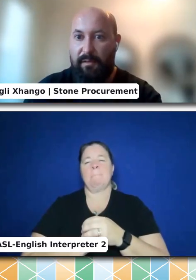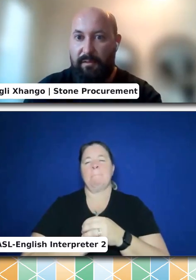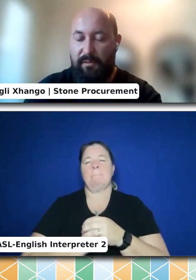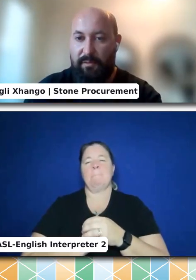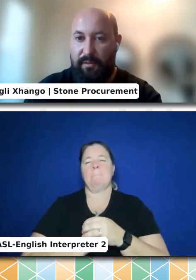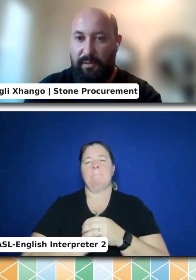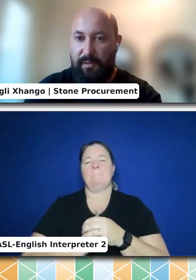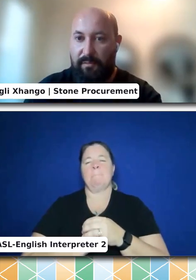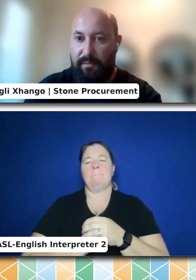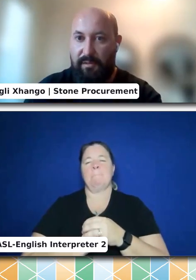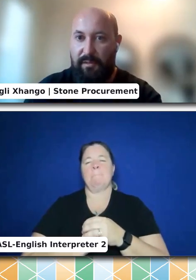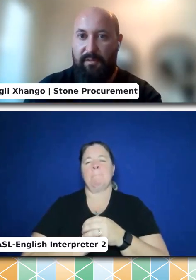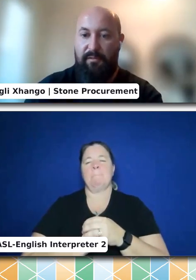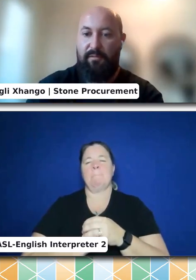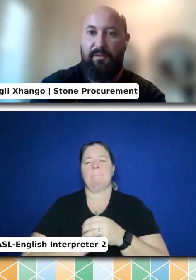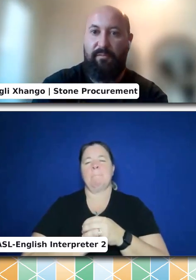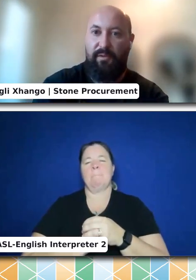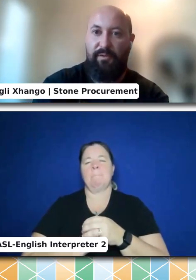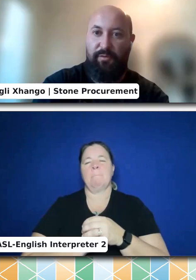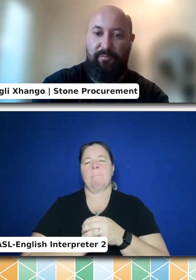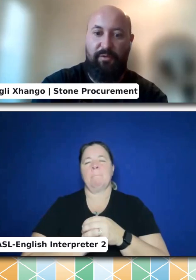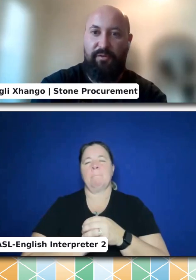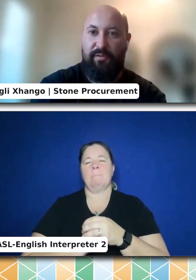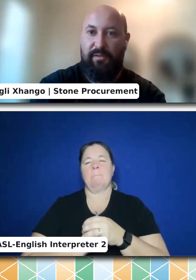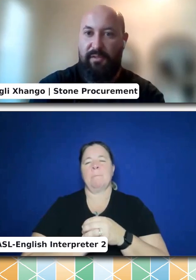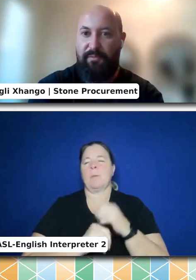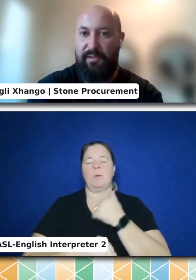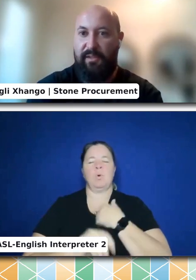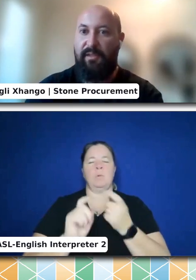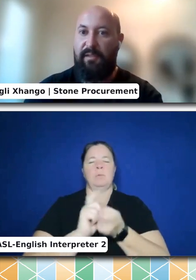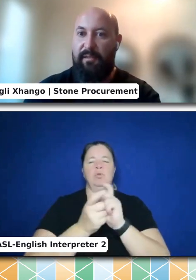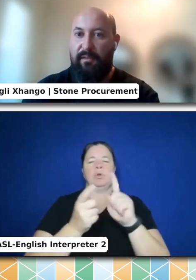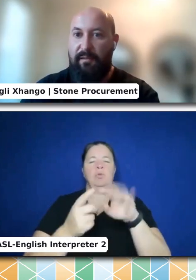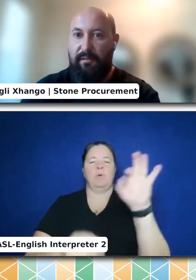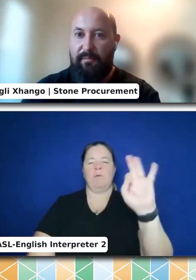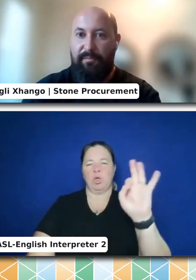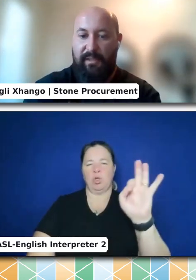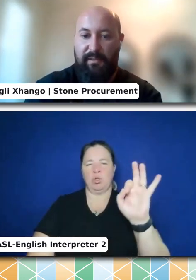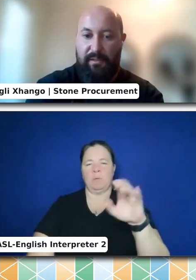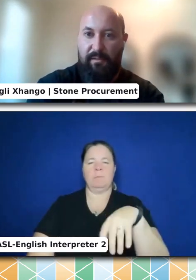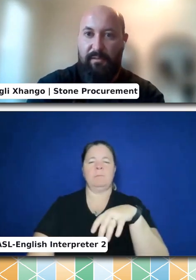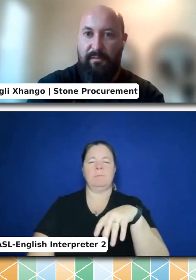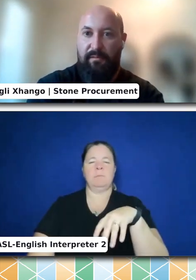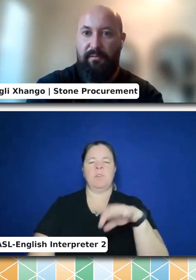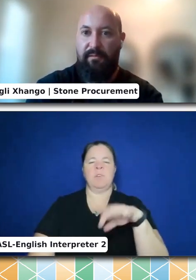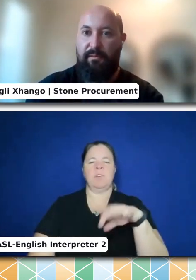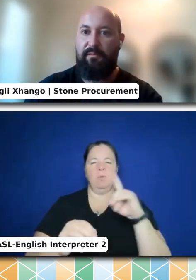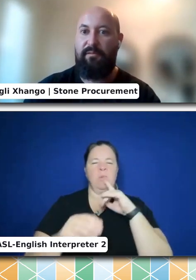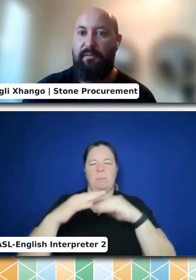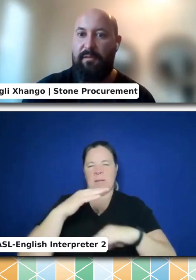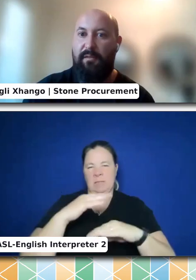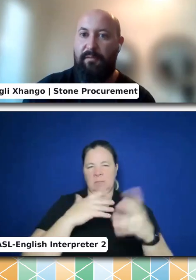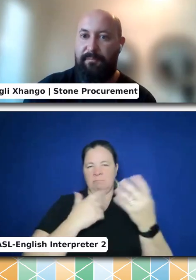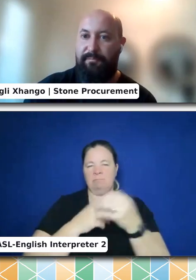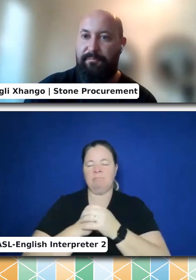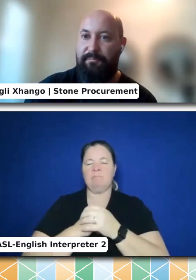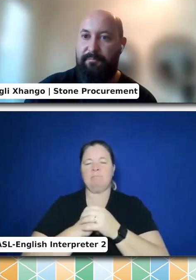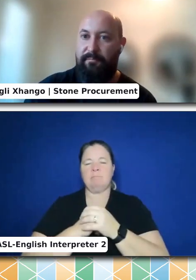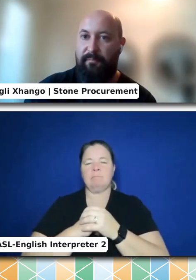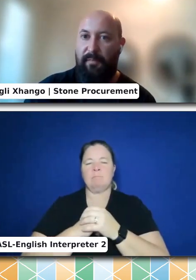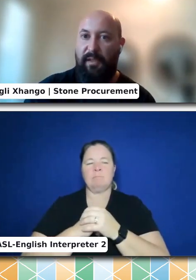Actually, I'm gonna use furniture, because that's pretty…